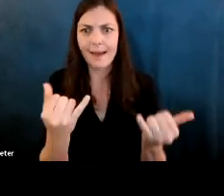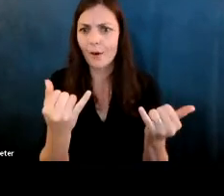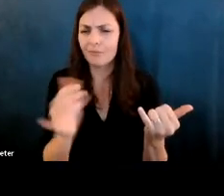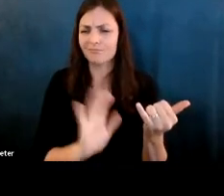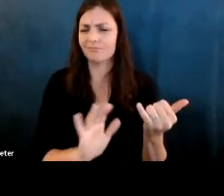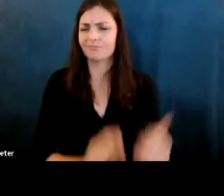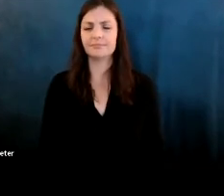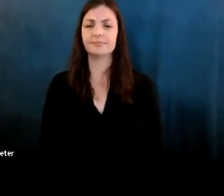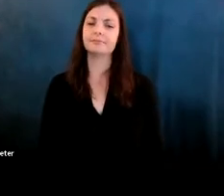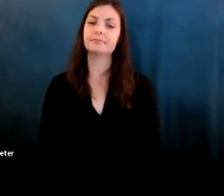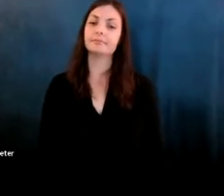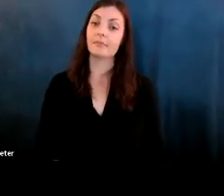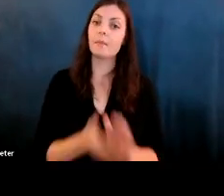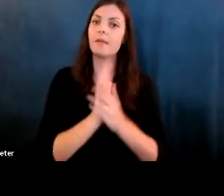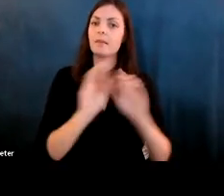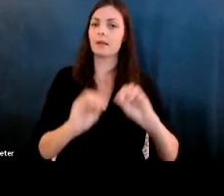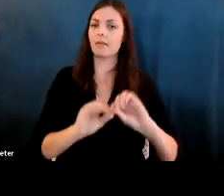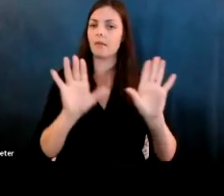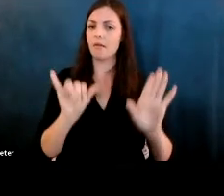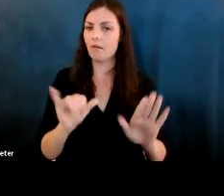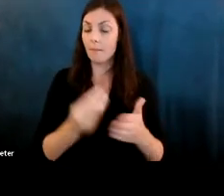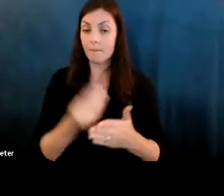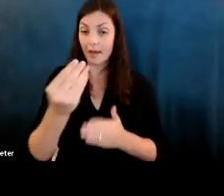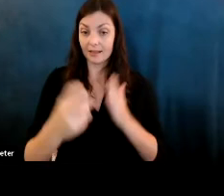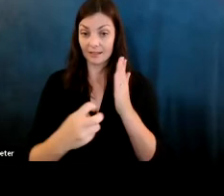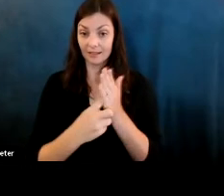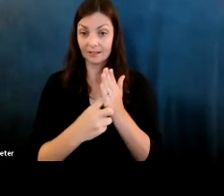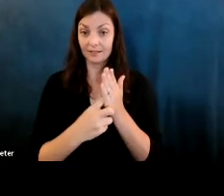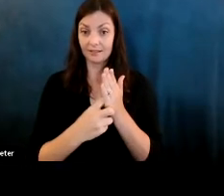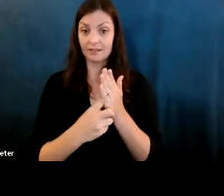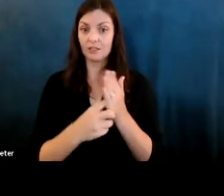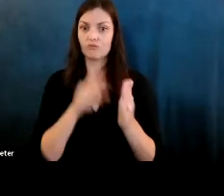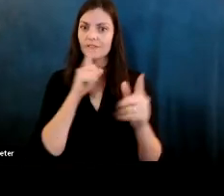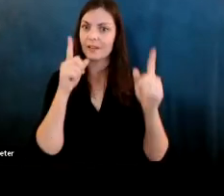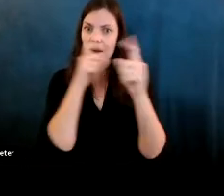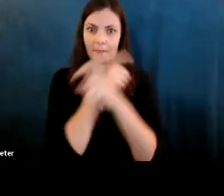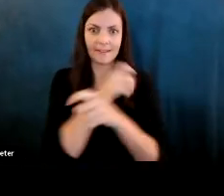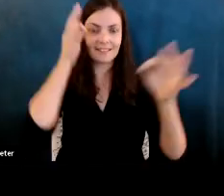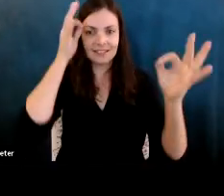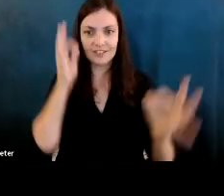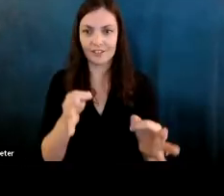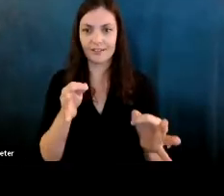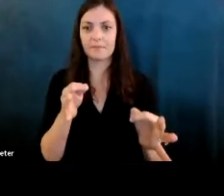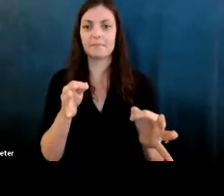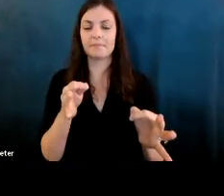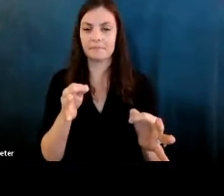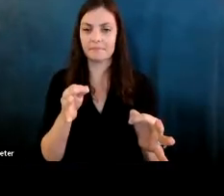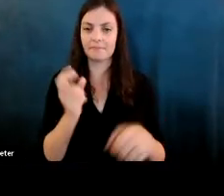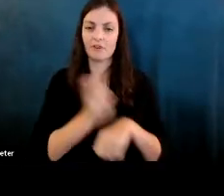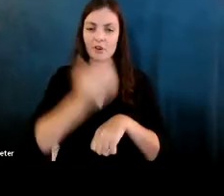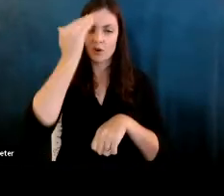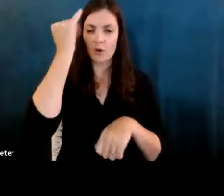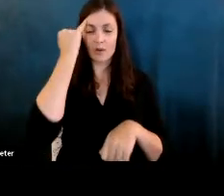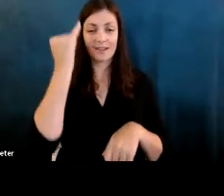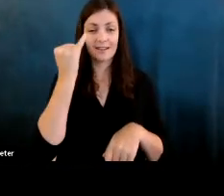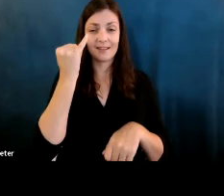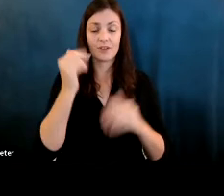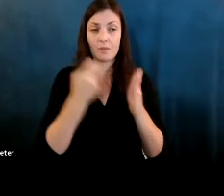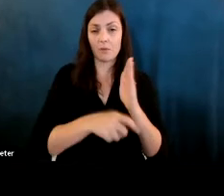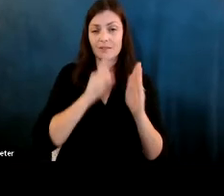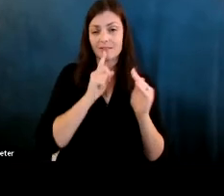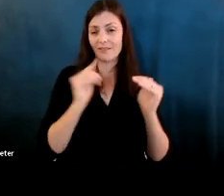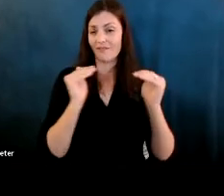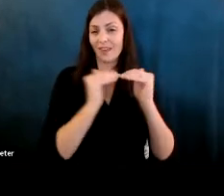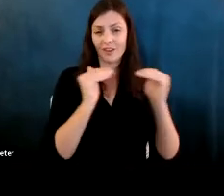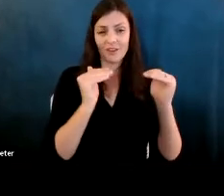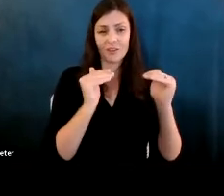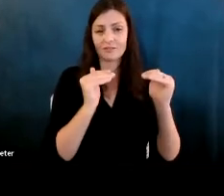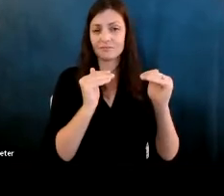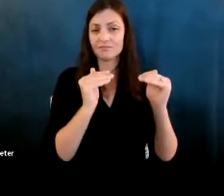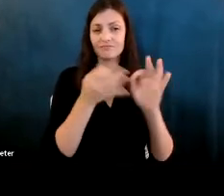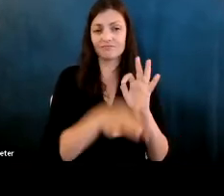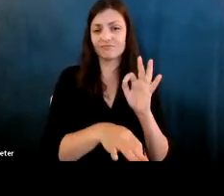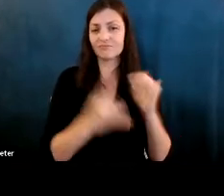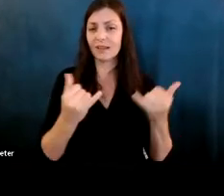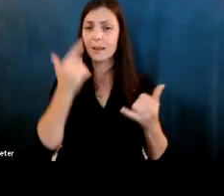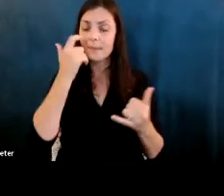Fernanda Viegas: And so, it became clear that buying tickets, is a very complicated decision it's hard to know if the fear is if the prices prices fair right now, because prices keep changing.